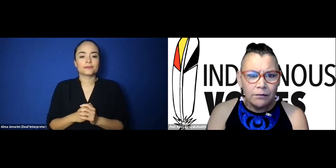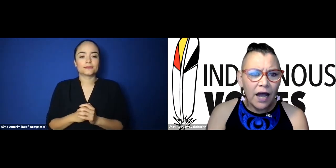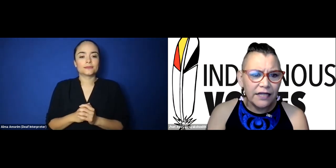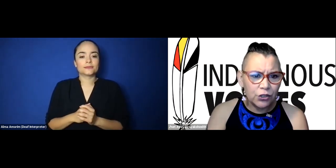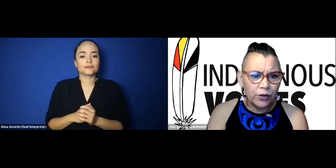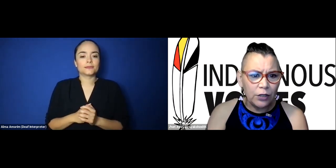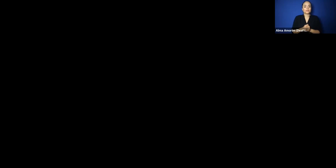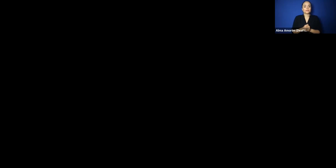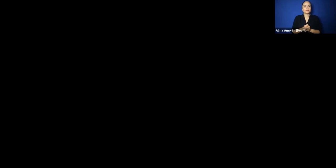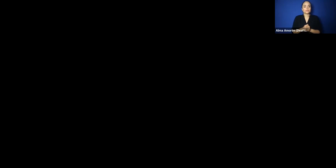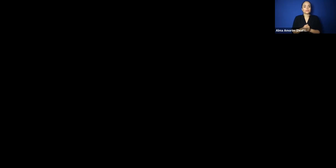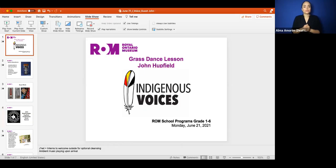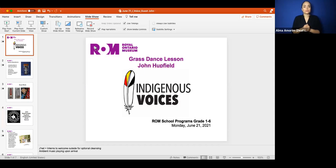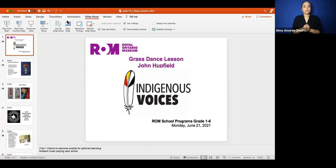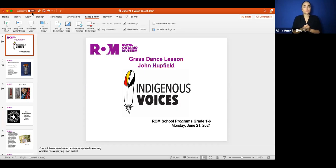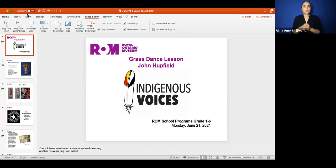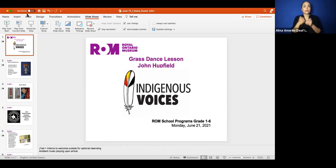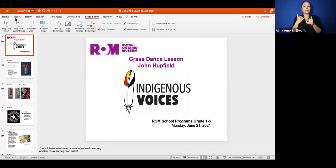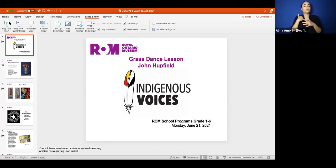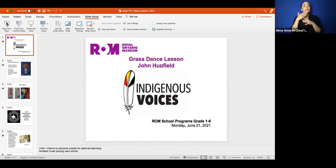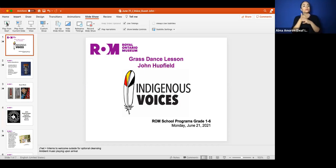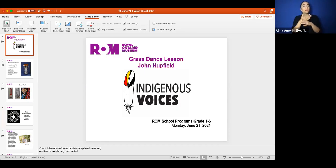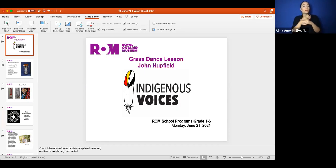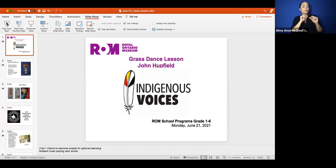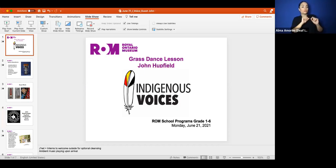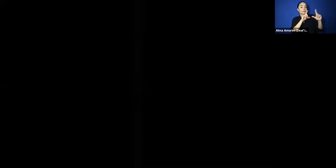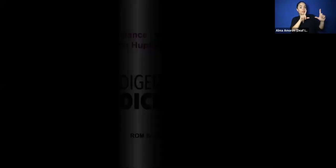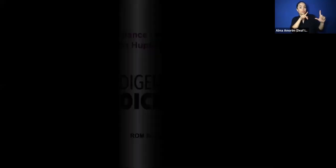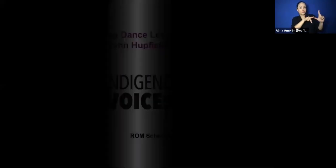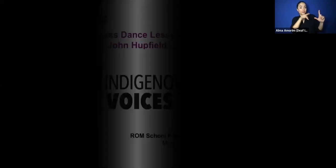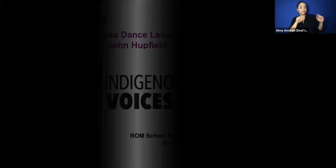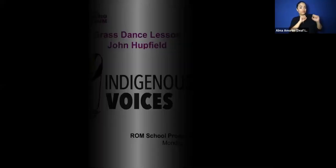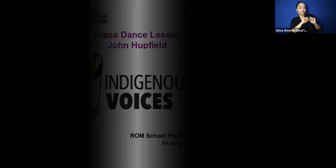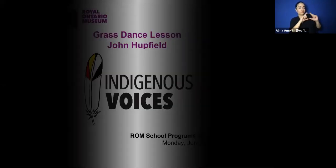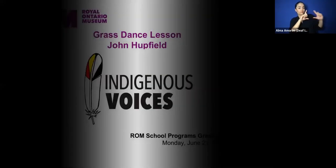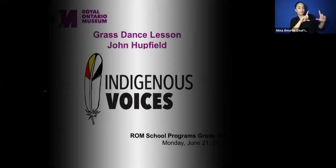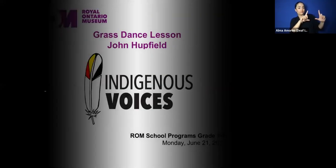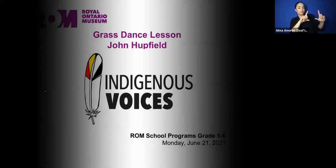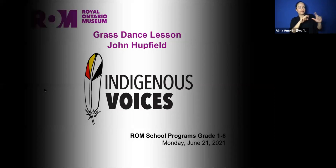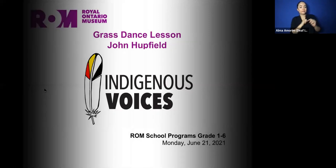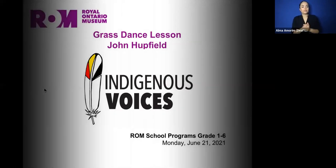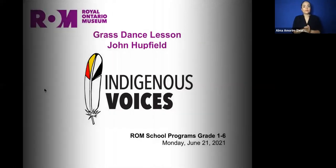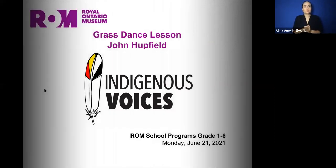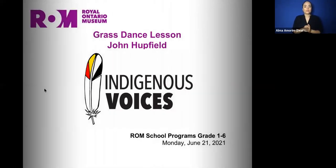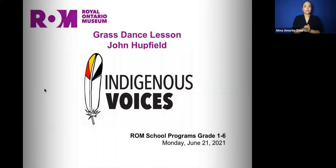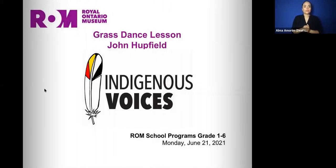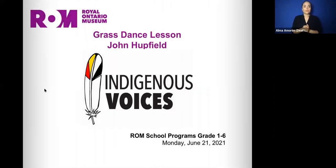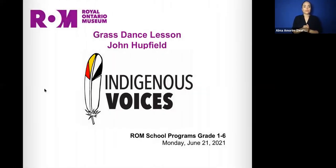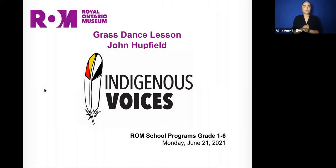my screen with you, because when I share my screen, it'll give me a chance to set up our dance